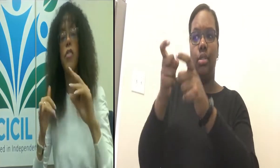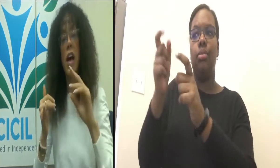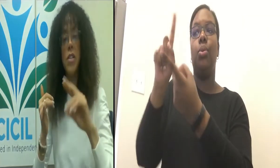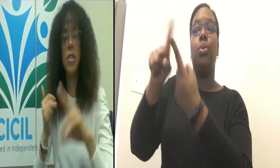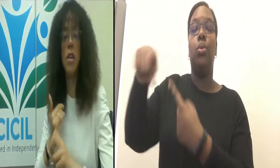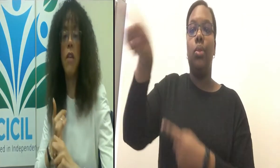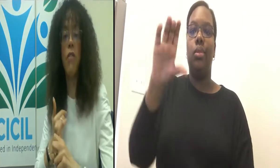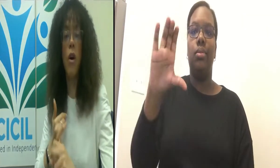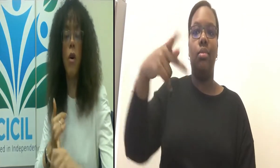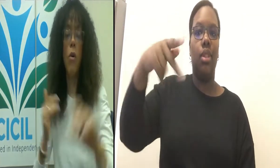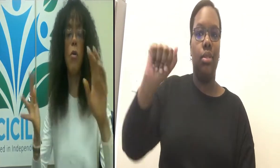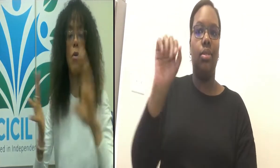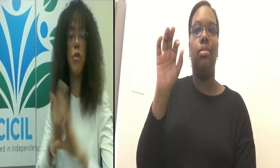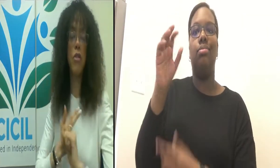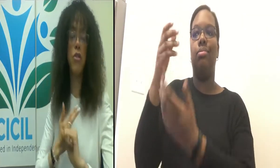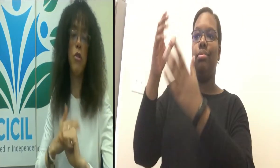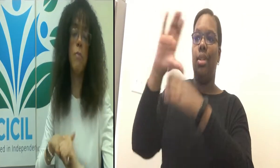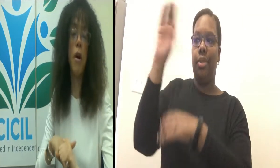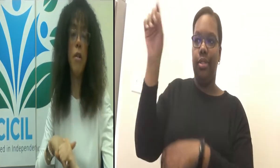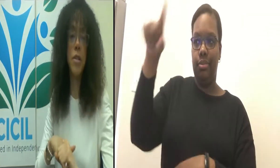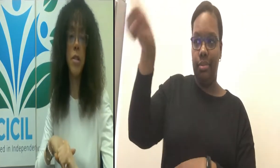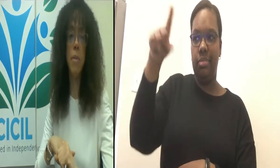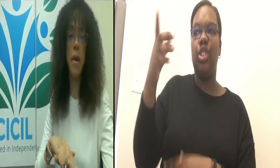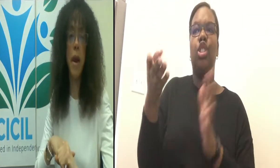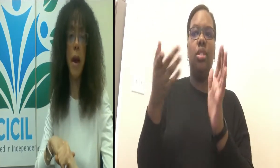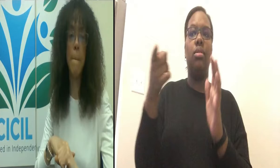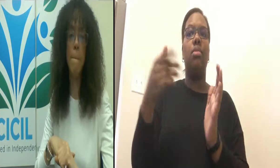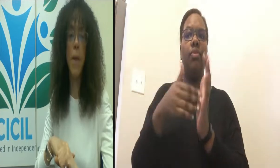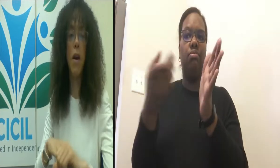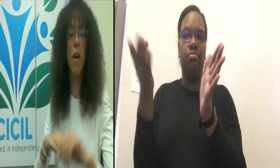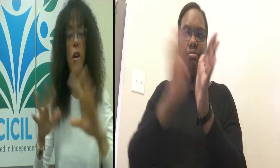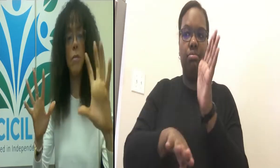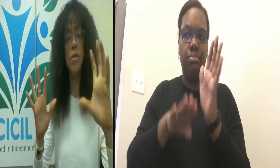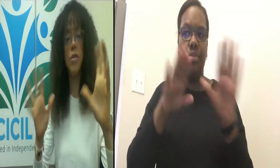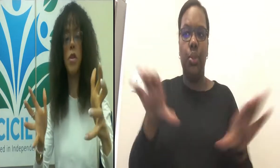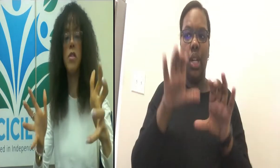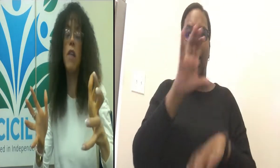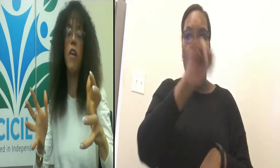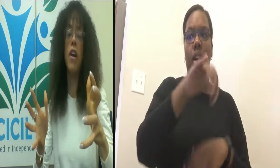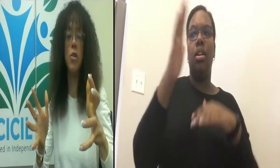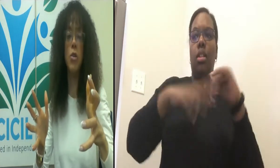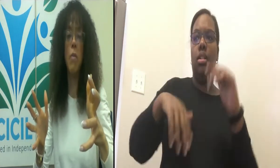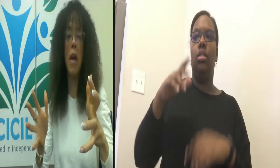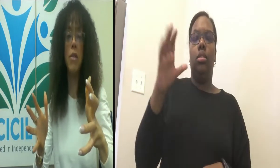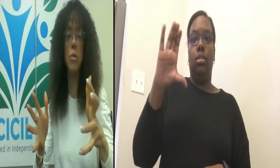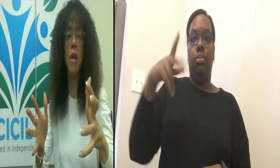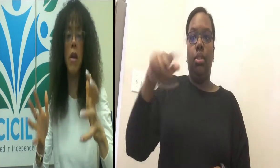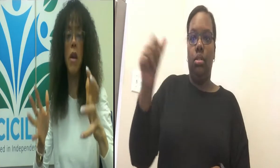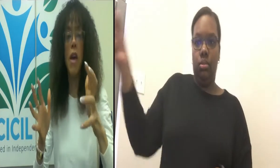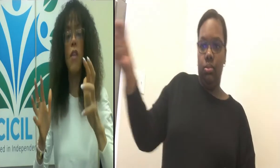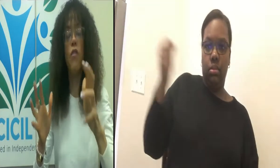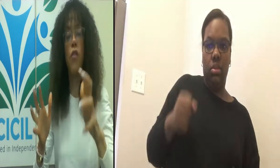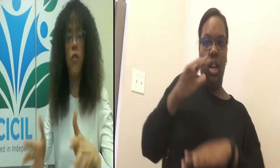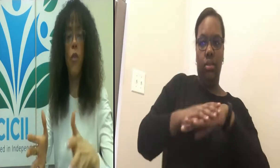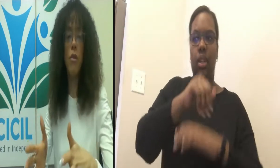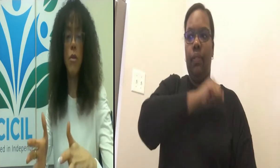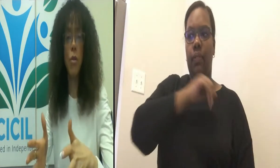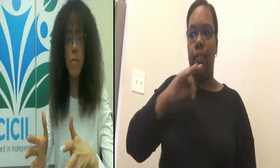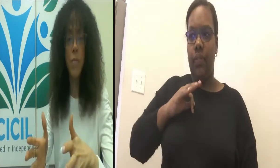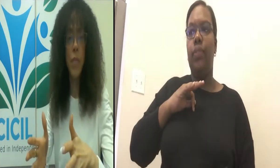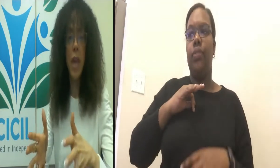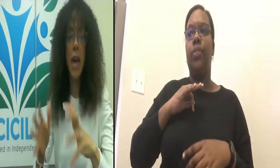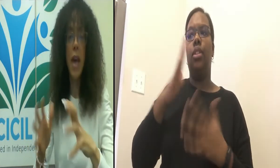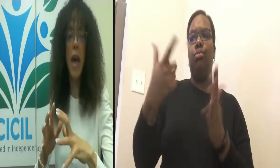party CPA firms as well and so that CFO, that third party CPA, are going to be